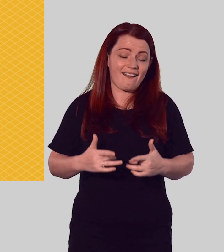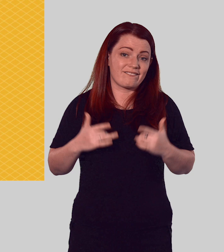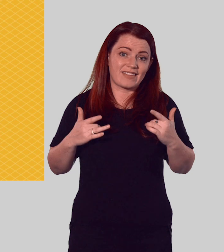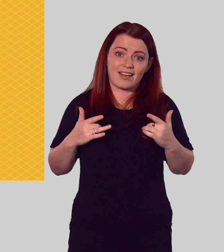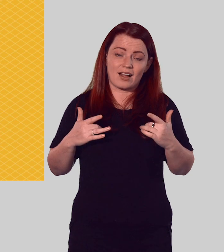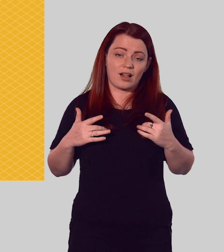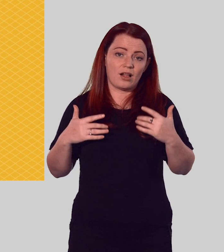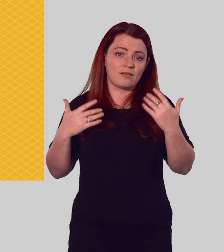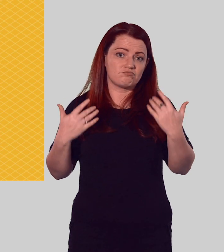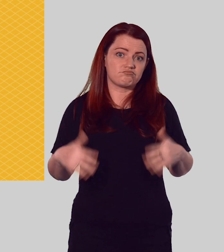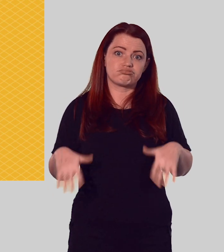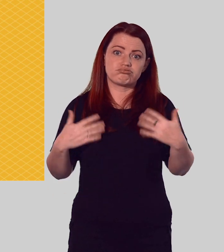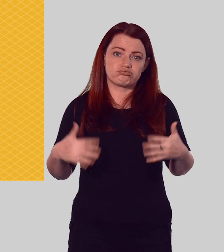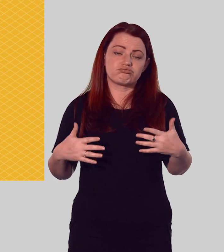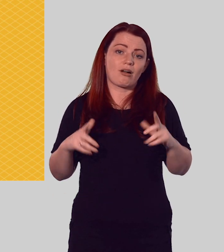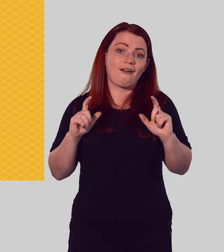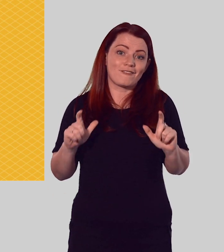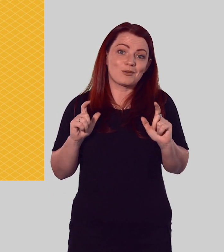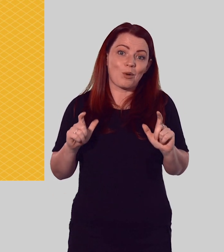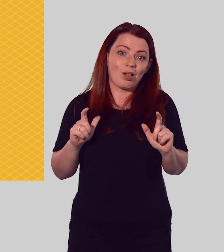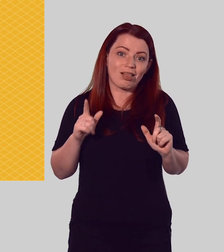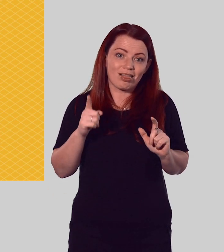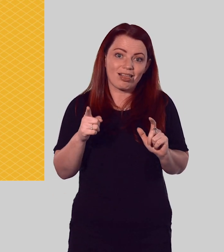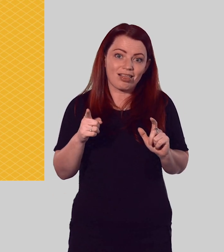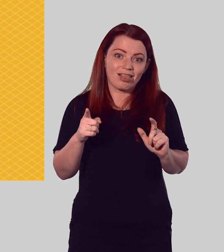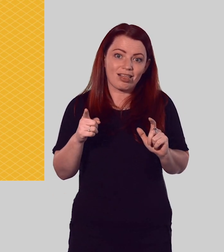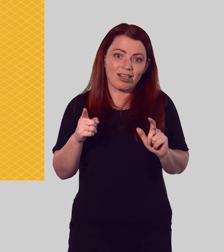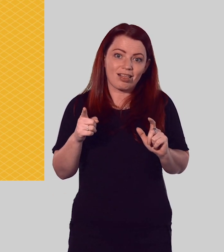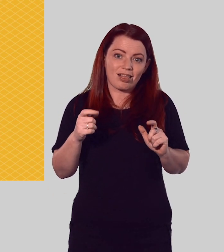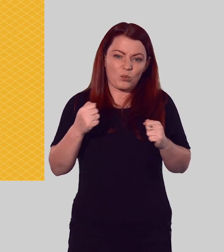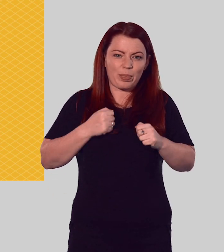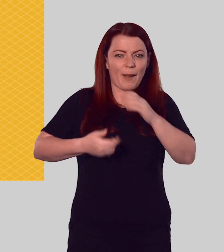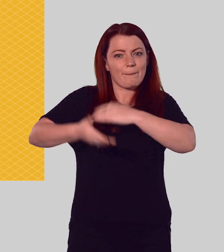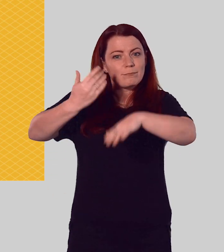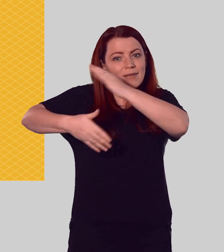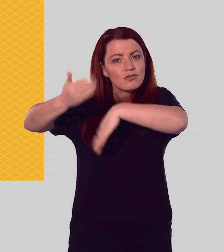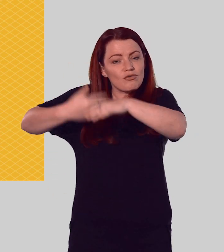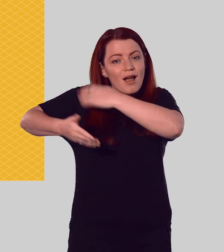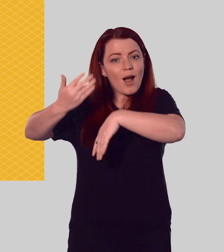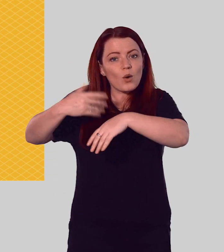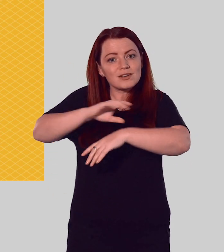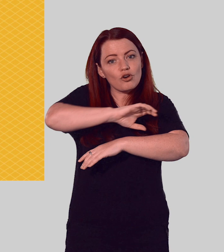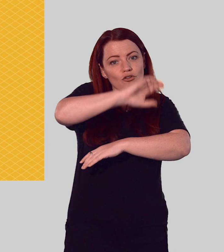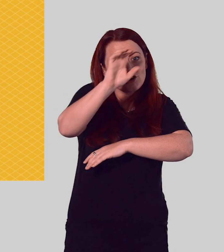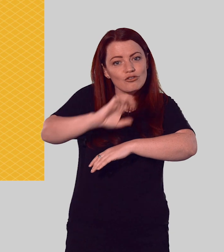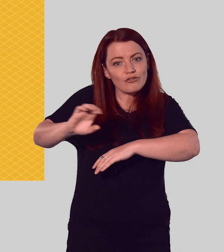comfortable with with my background in choreography and dance